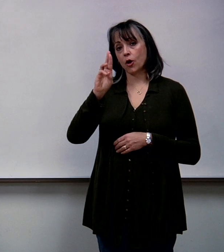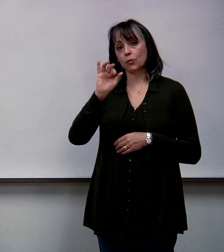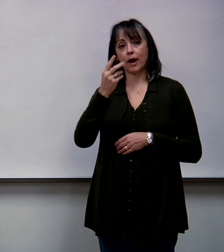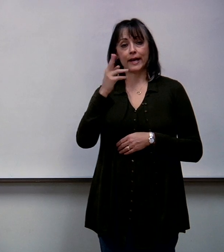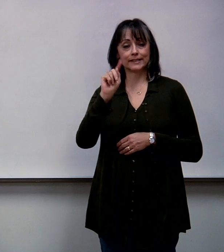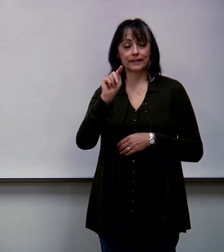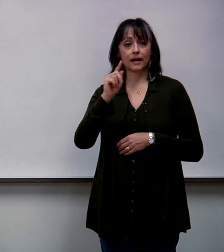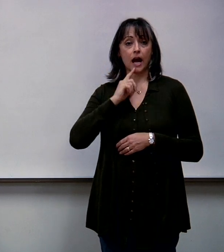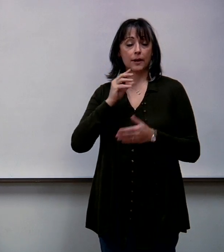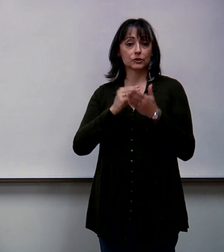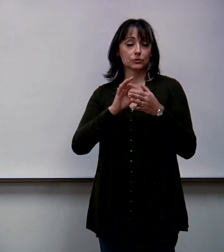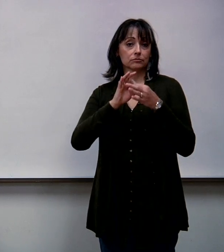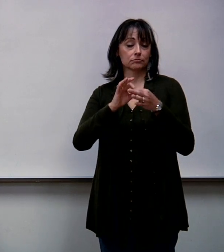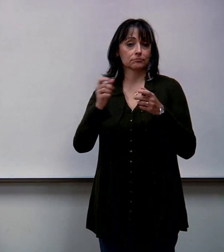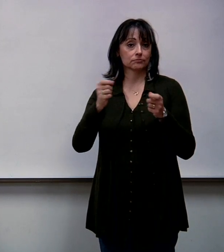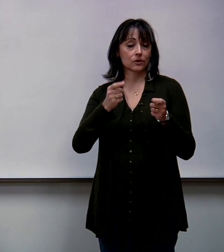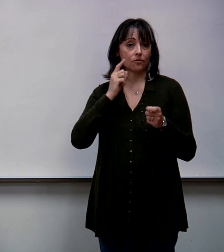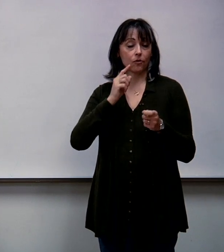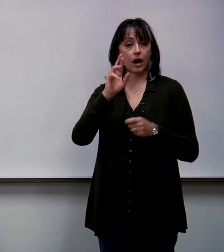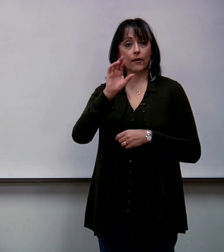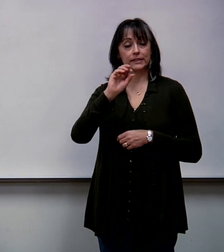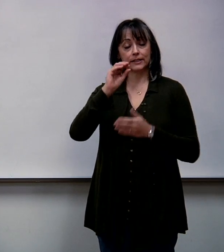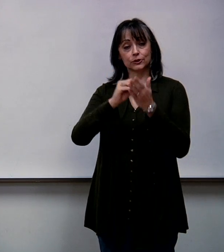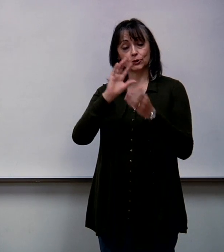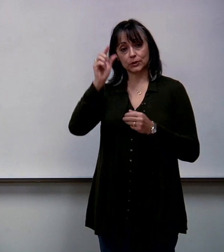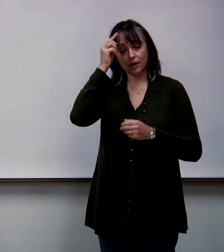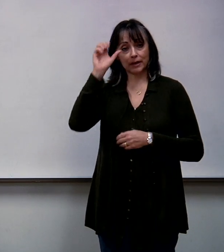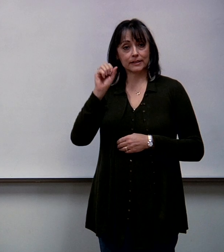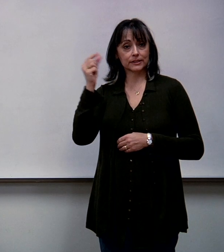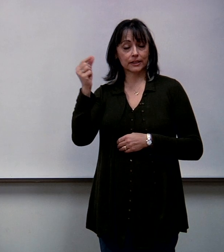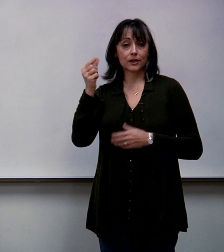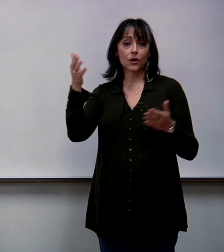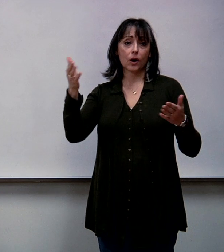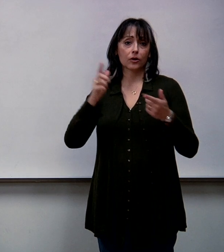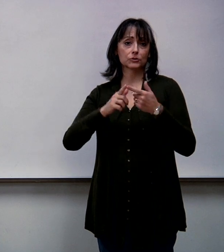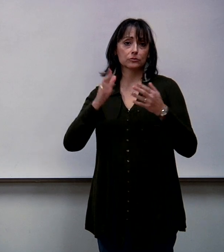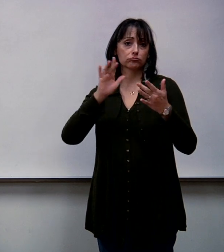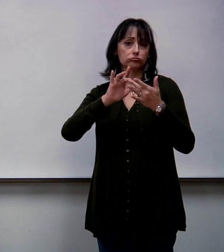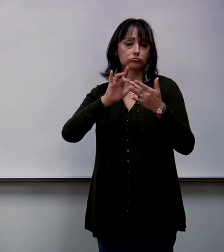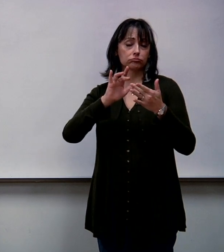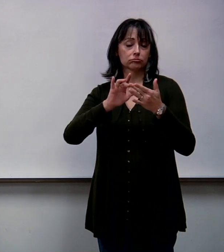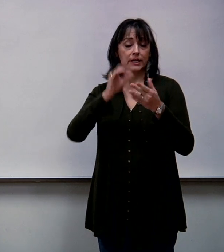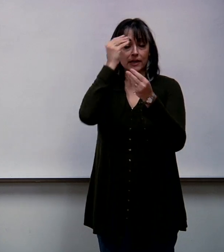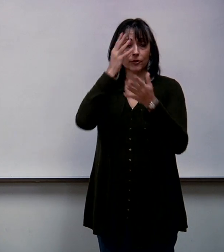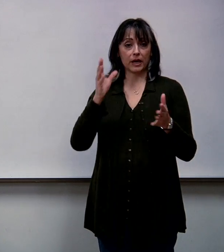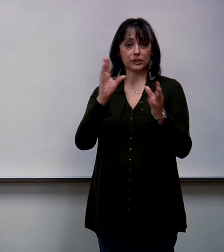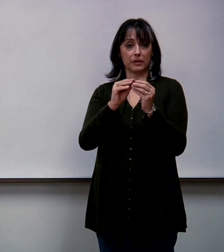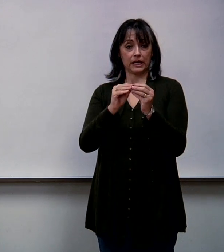the RIT Student Government. Welcome to the Online Information Session Video for 2014